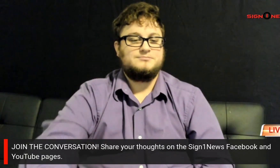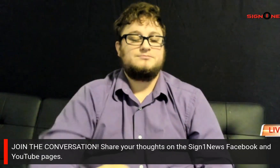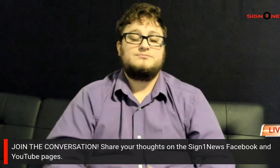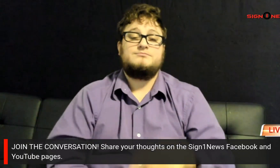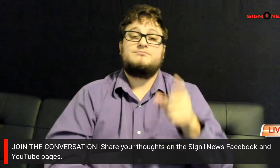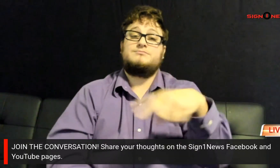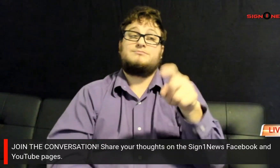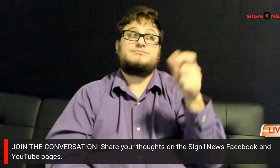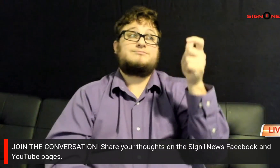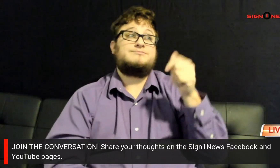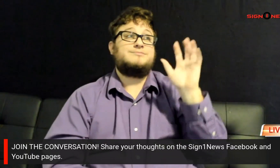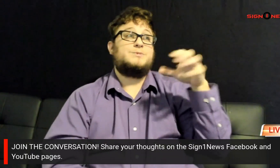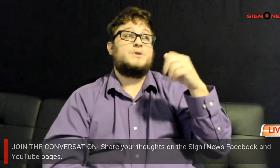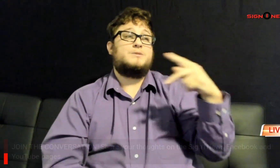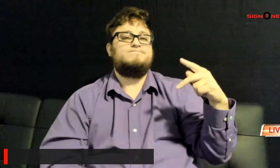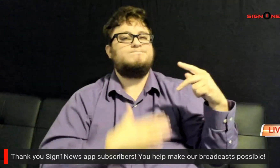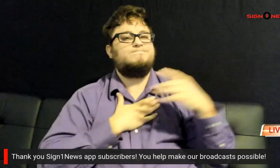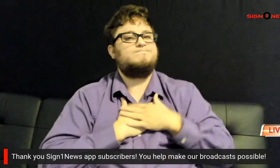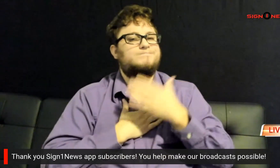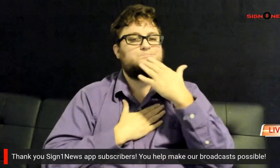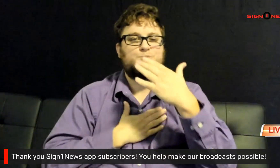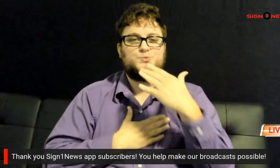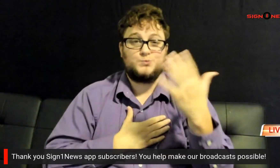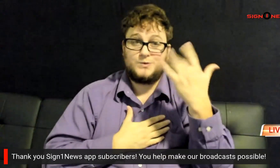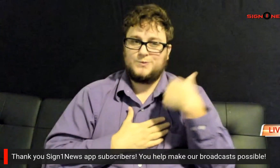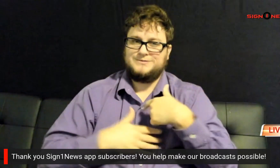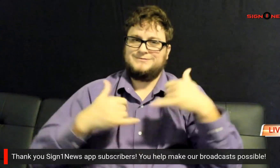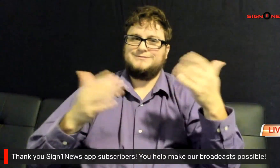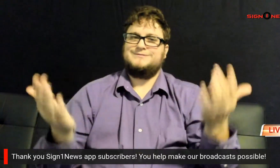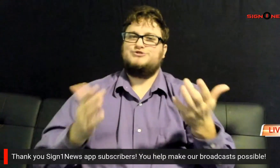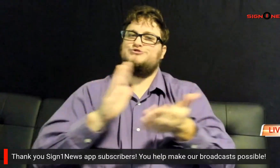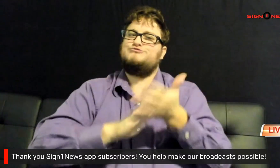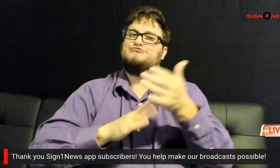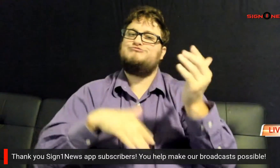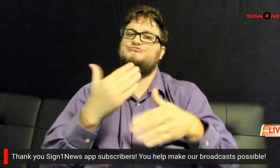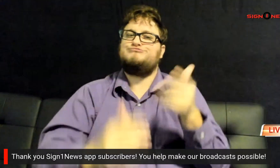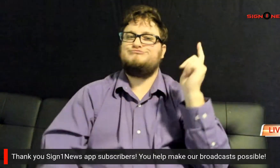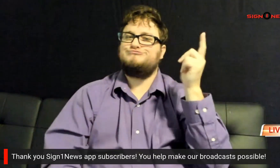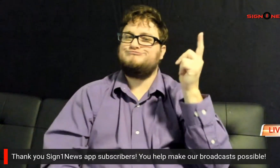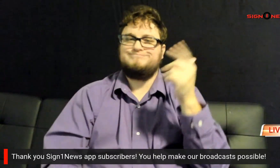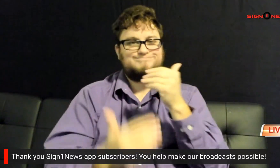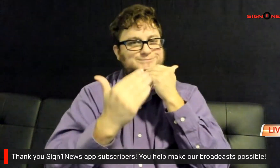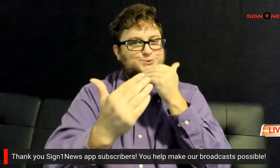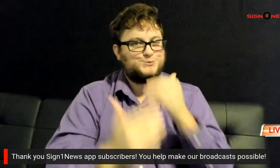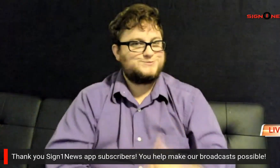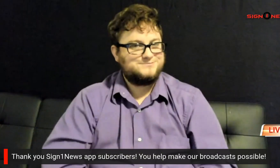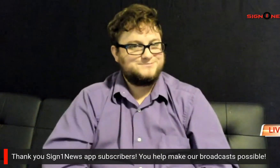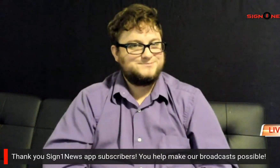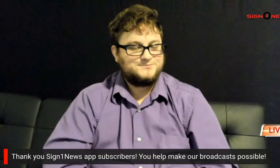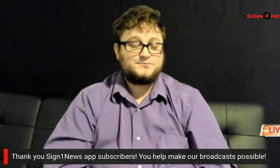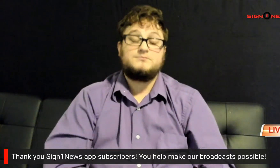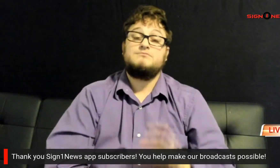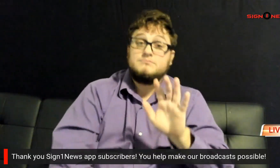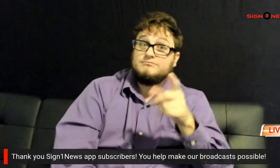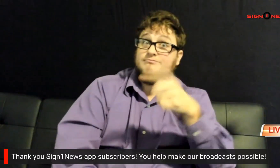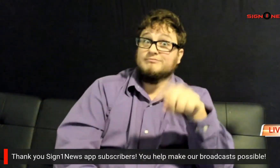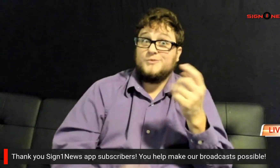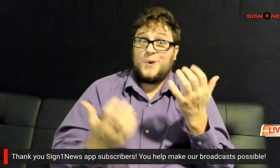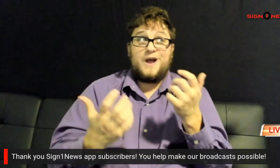you to our Sign1News app subscribers you help make this broadcast happen you can download